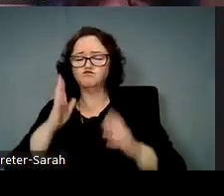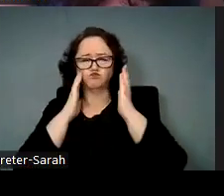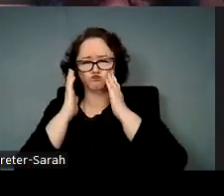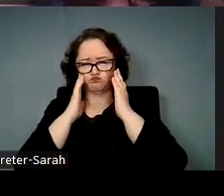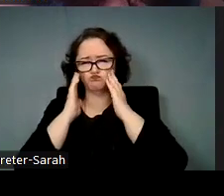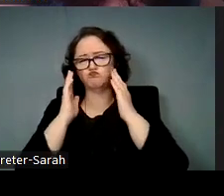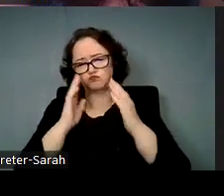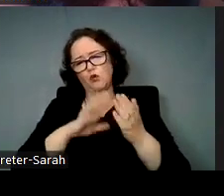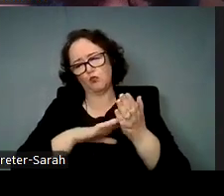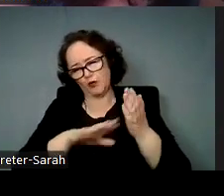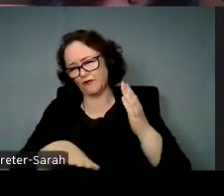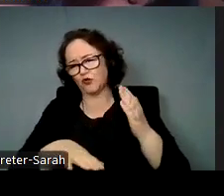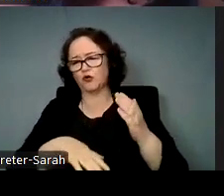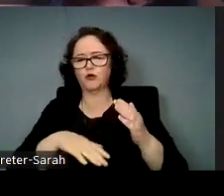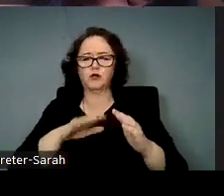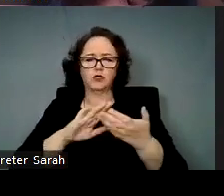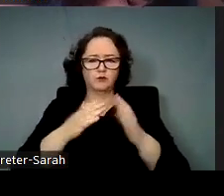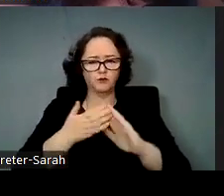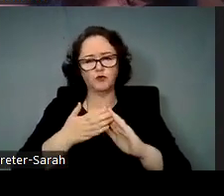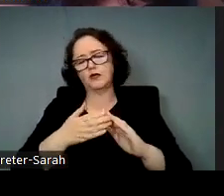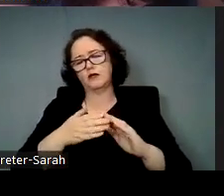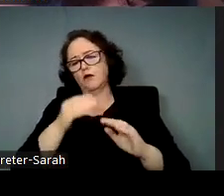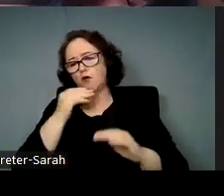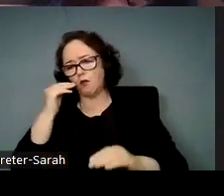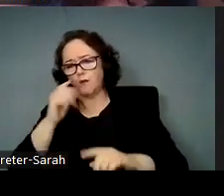community-based services, they often don't know how waiver